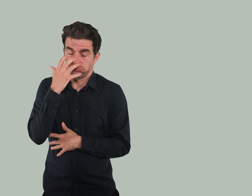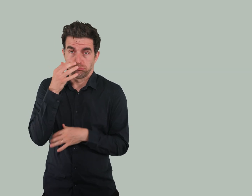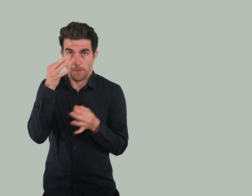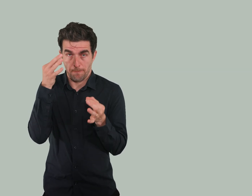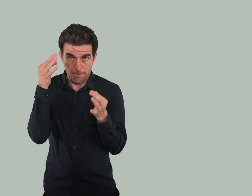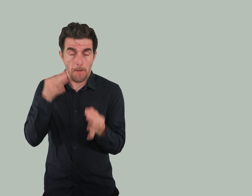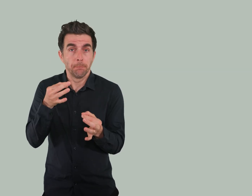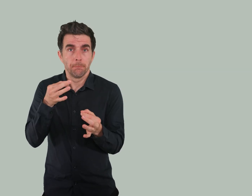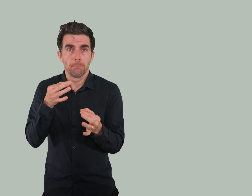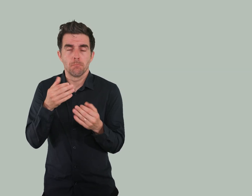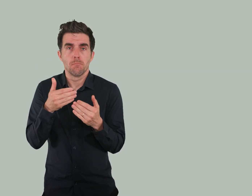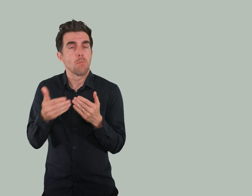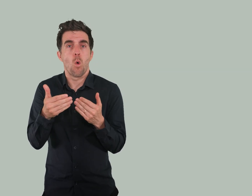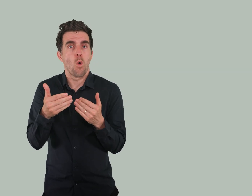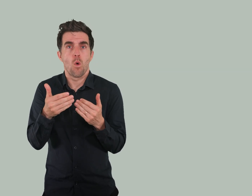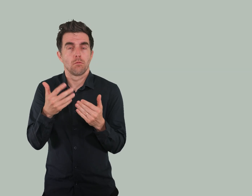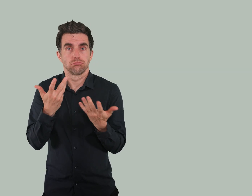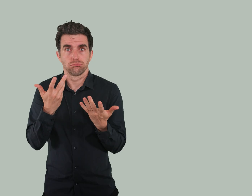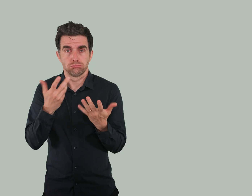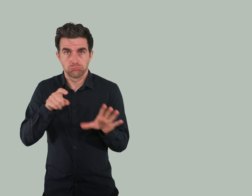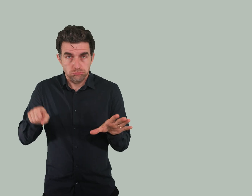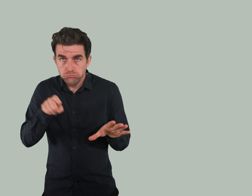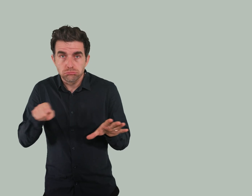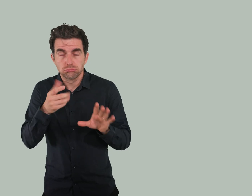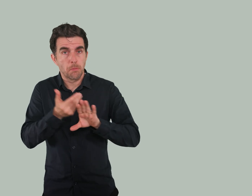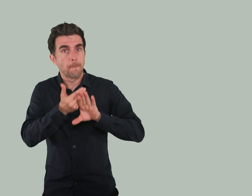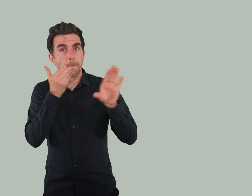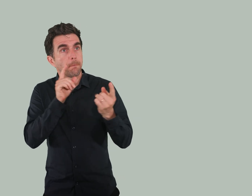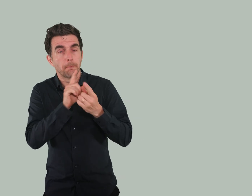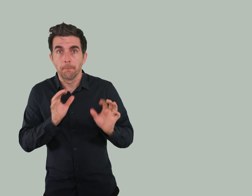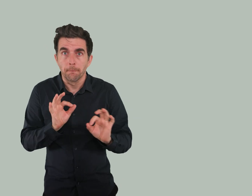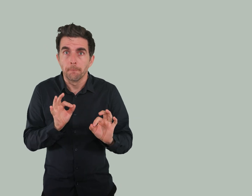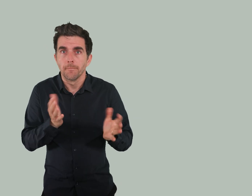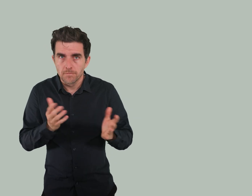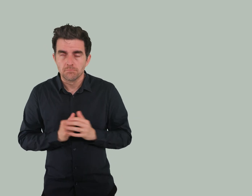is now much more formalised and much more remote.